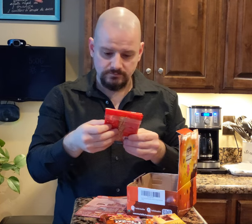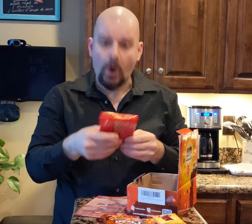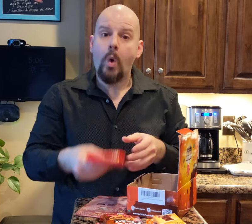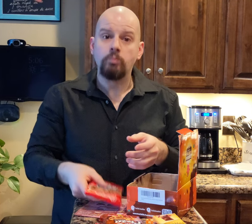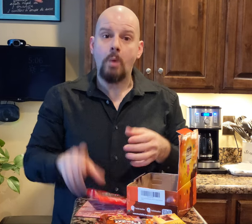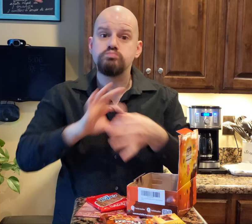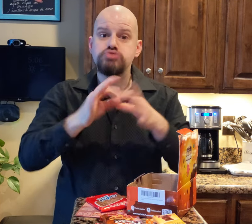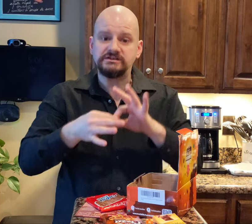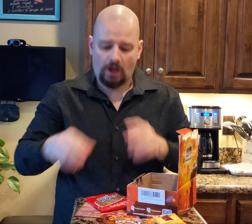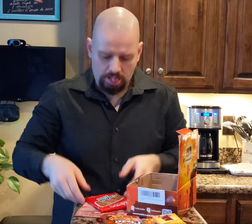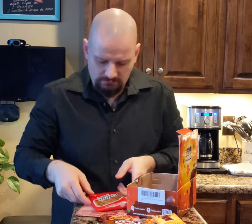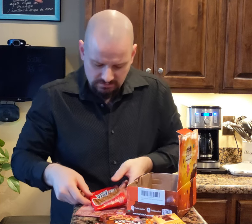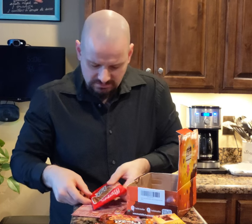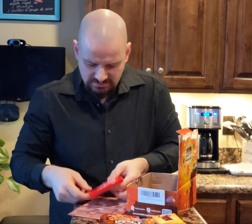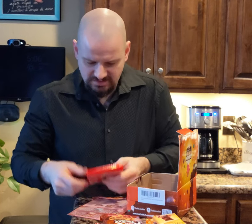Ooh, it's a pretzel!